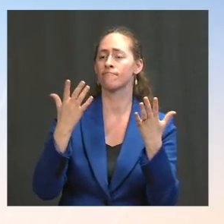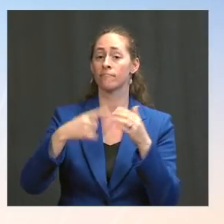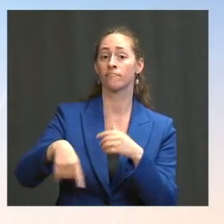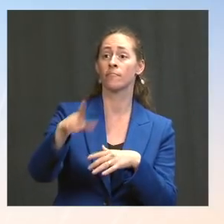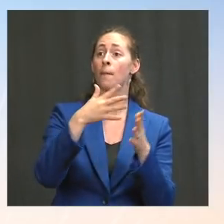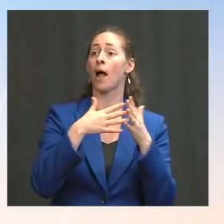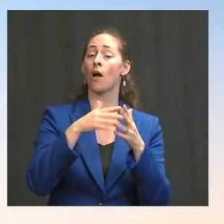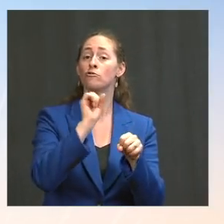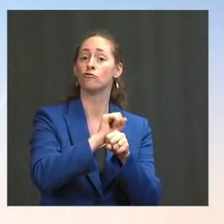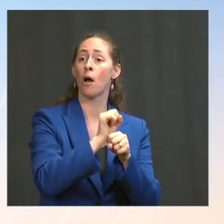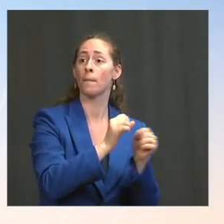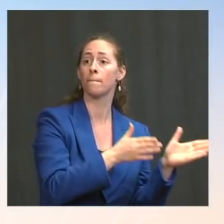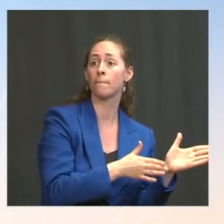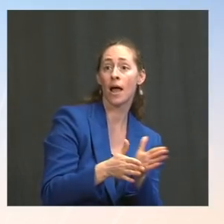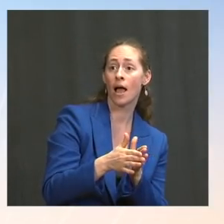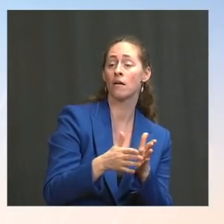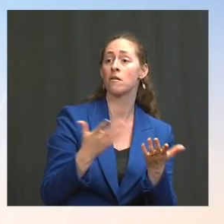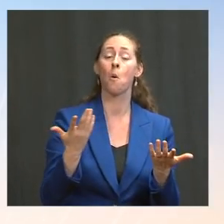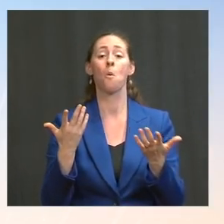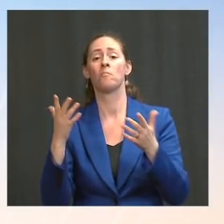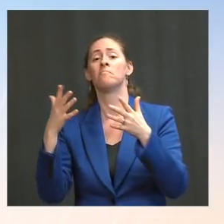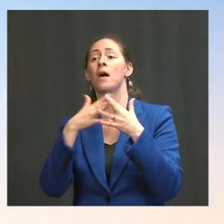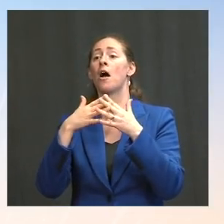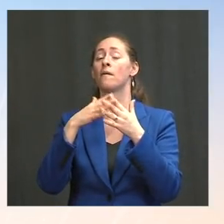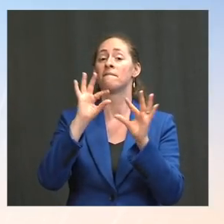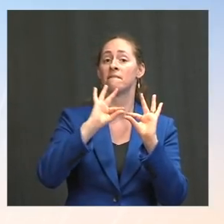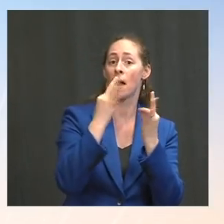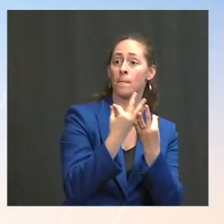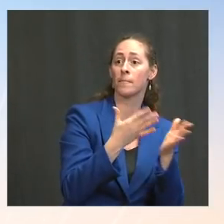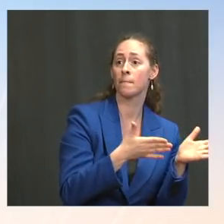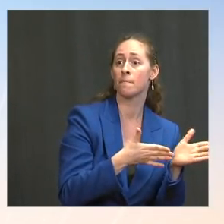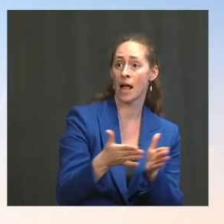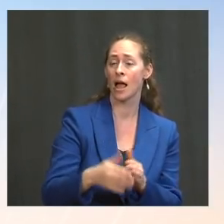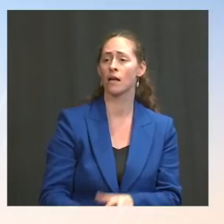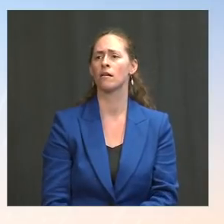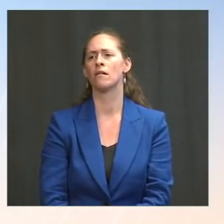which will be critical to communities -- to school communities across the country.